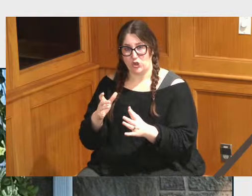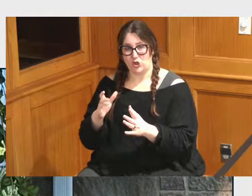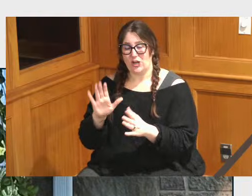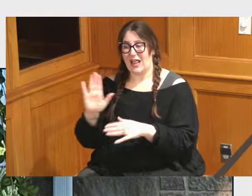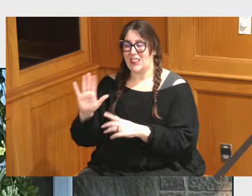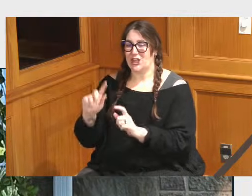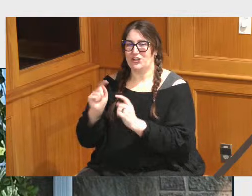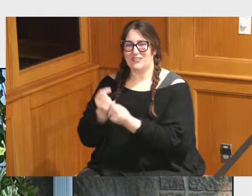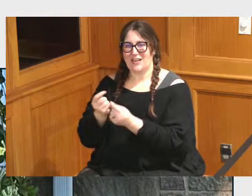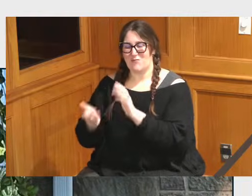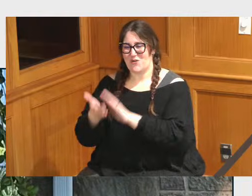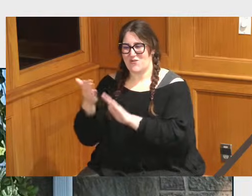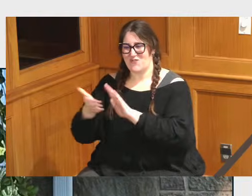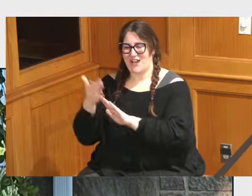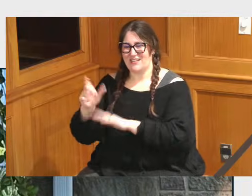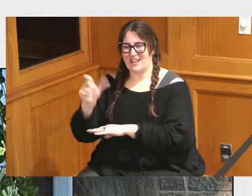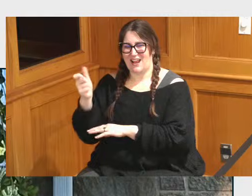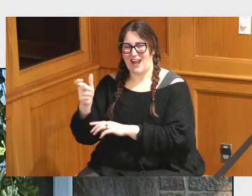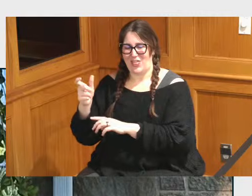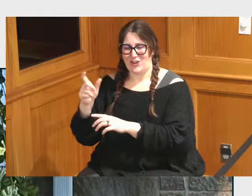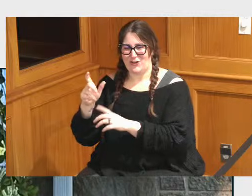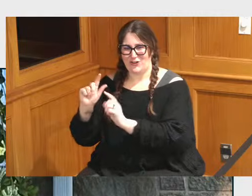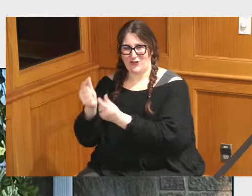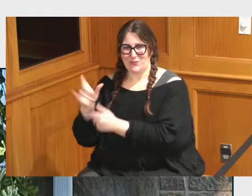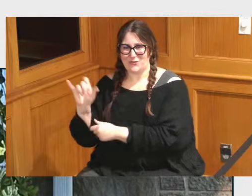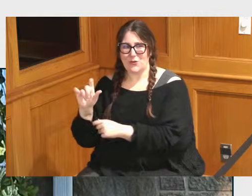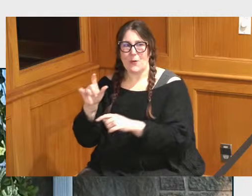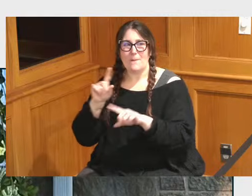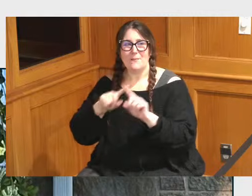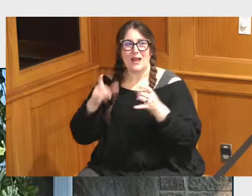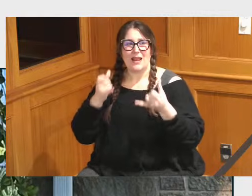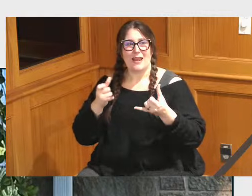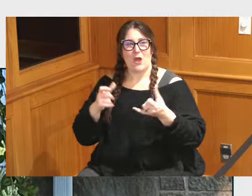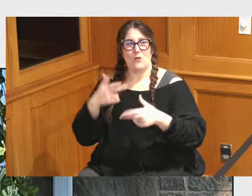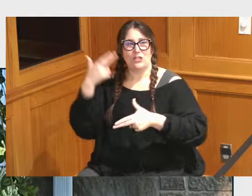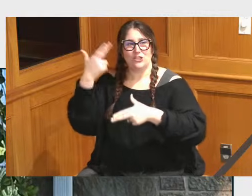lots of programs on the consent decree and that one's called the stack program. I won't go into